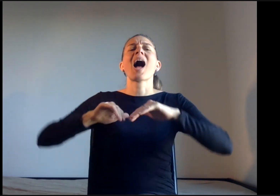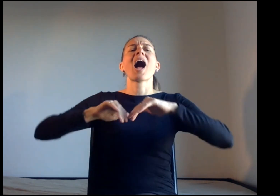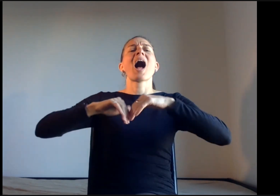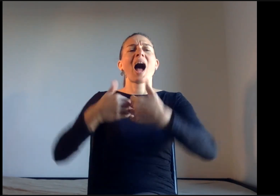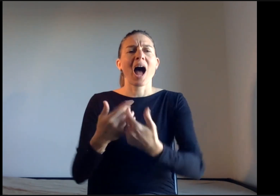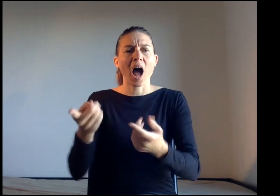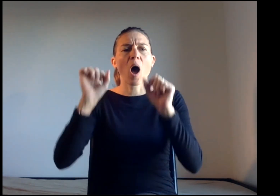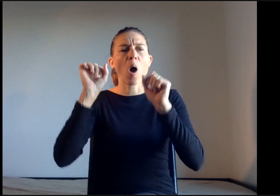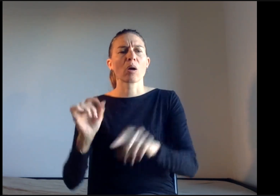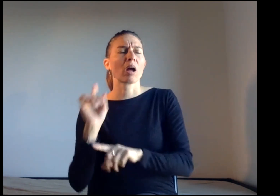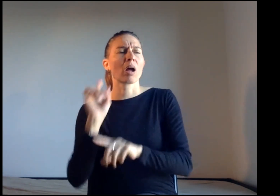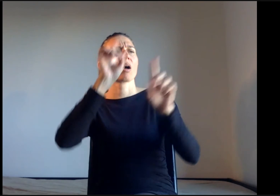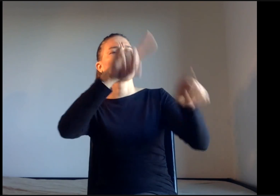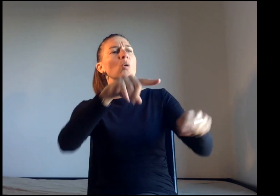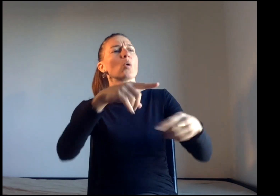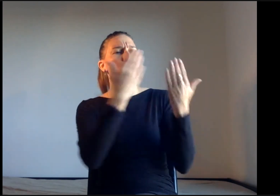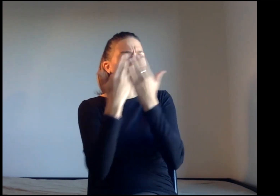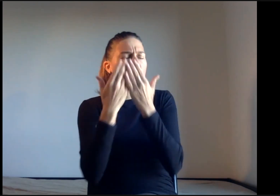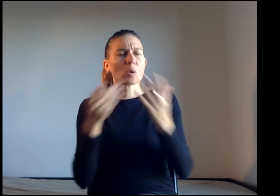How can they use the remote learning?